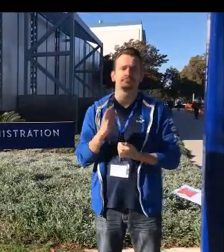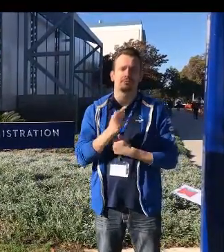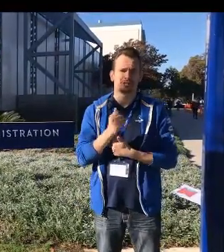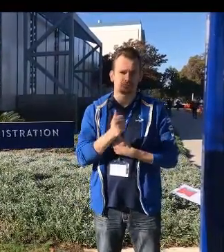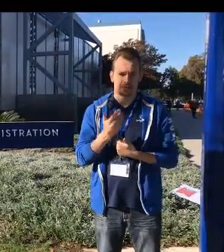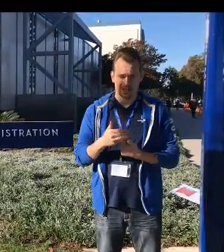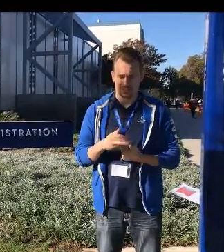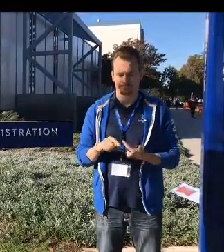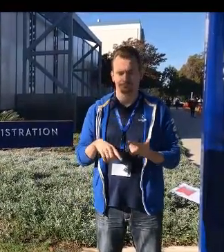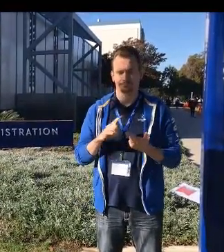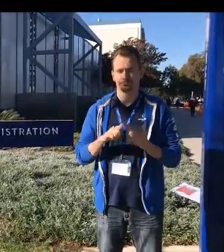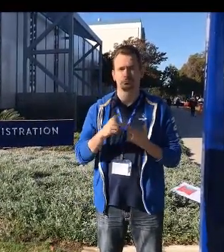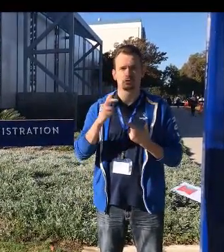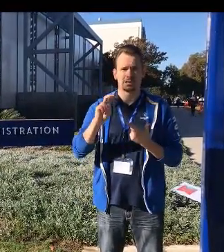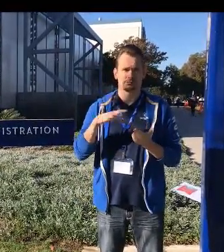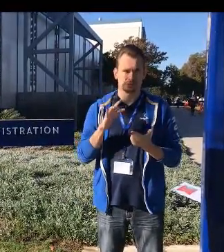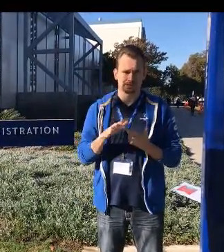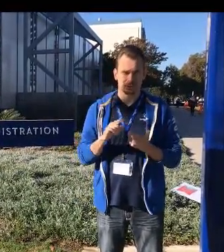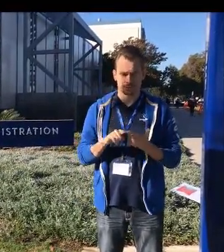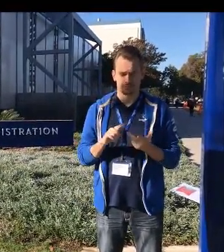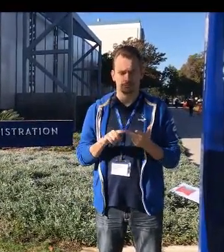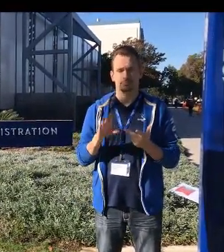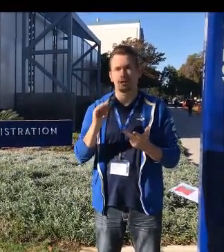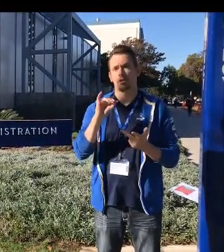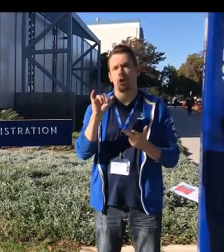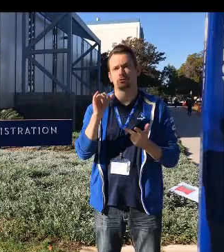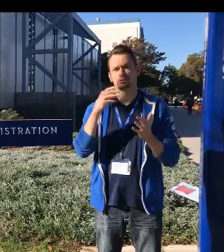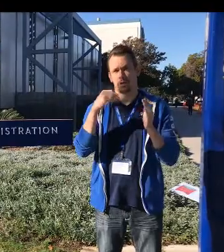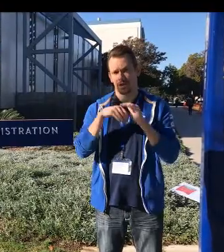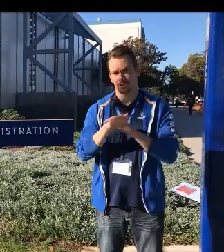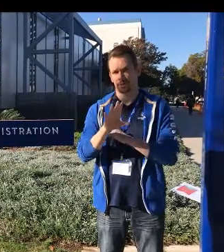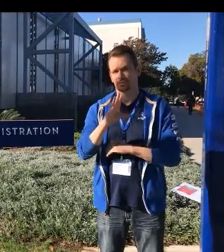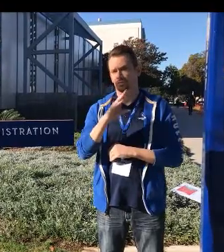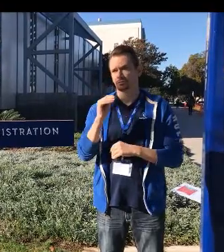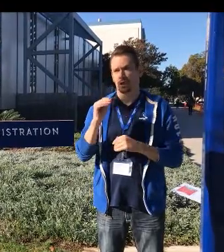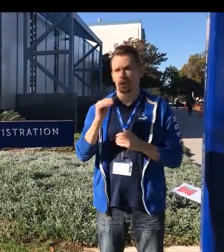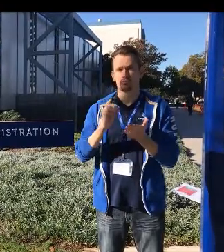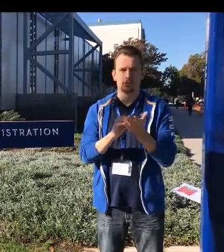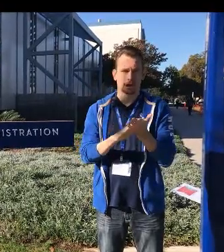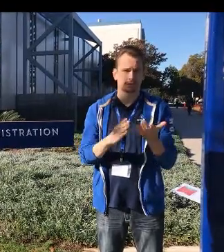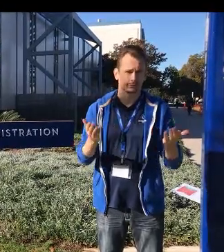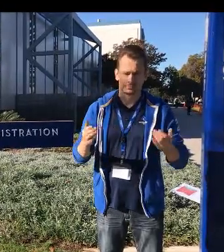Financial Aid, Transfer Center and Admission & Records.